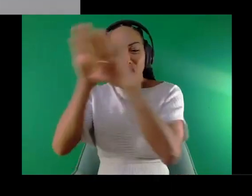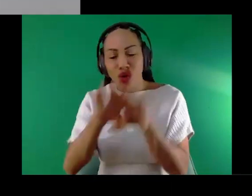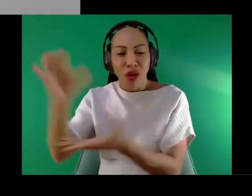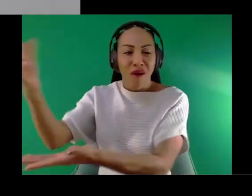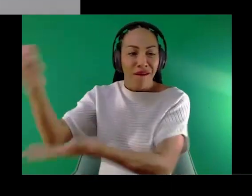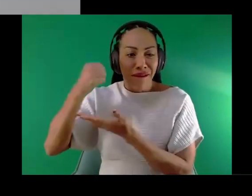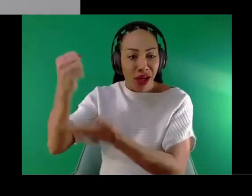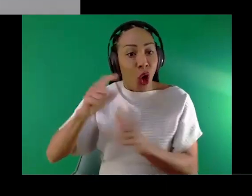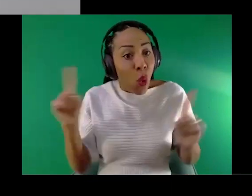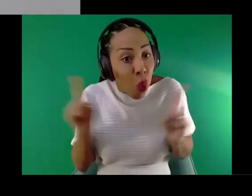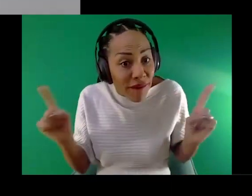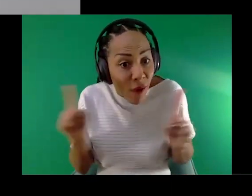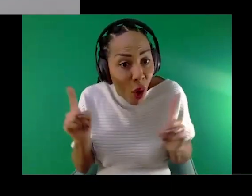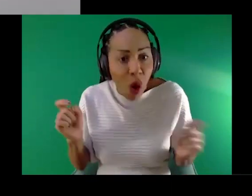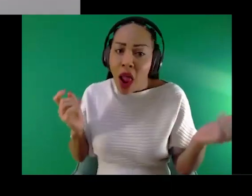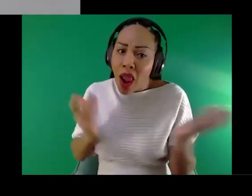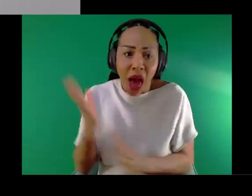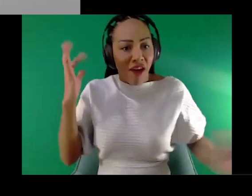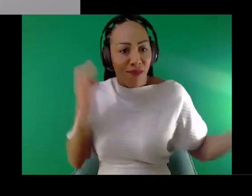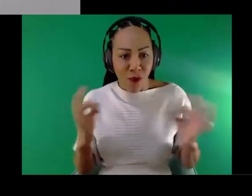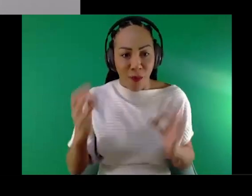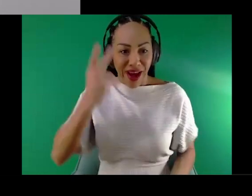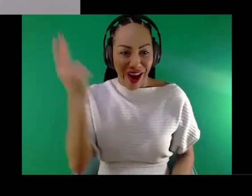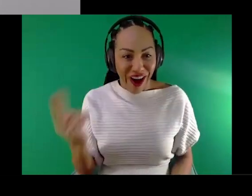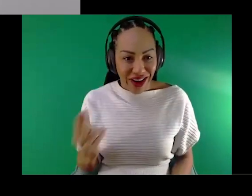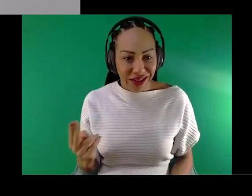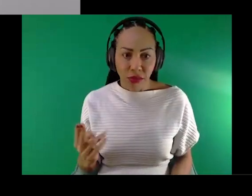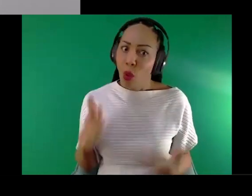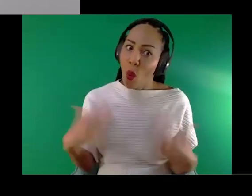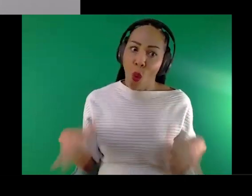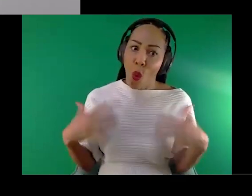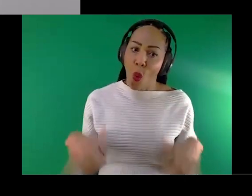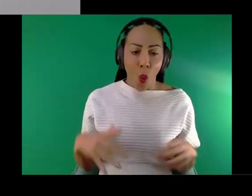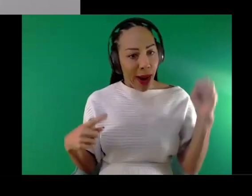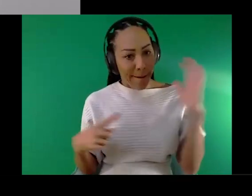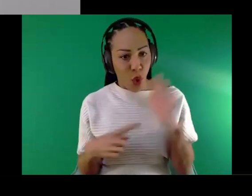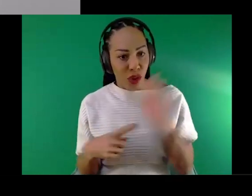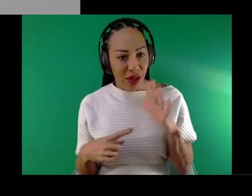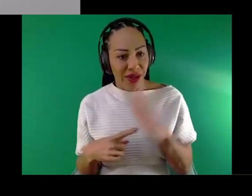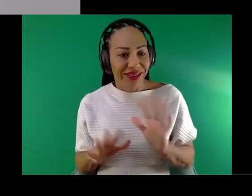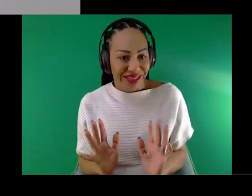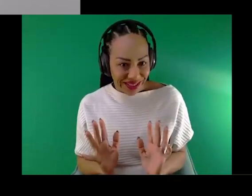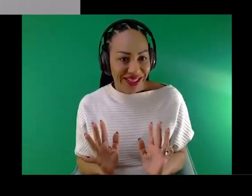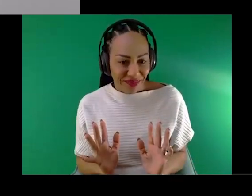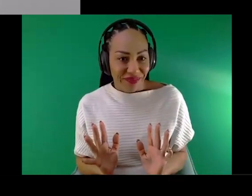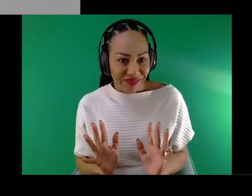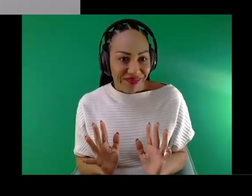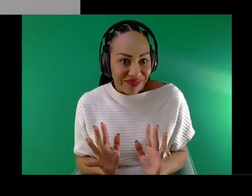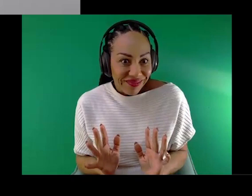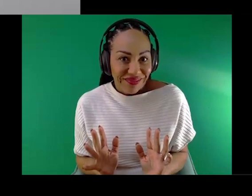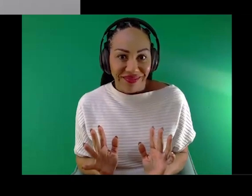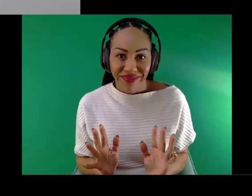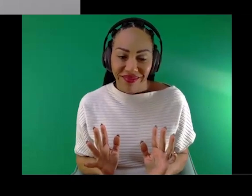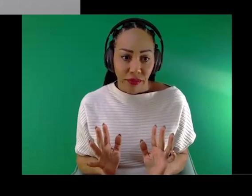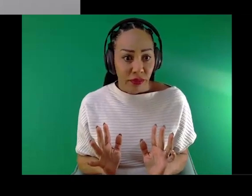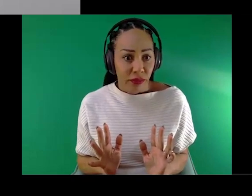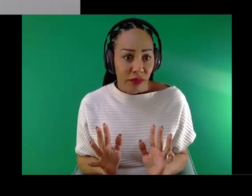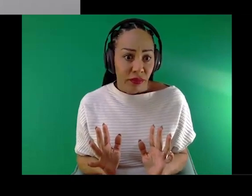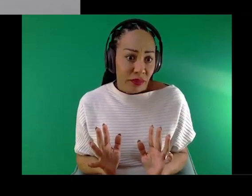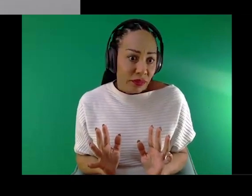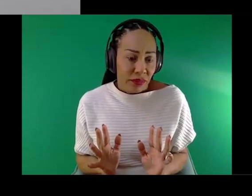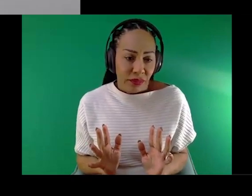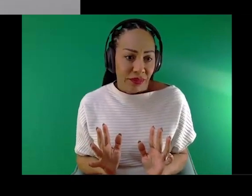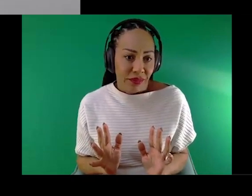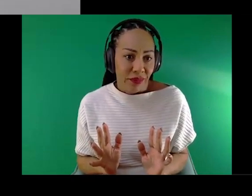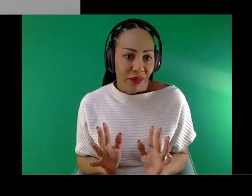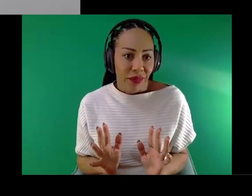art and this is very important in telling uh how much importance is attached to the Performing uh